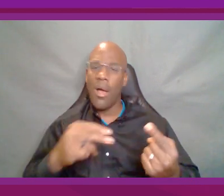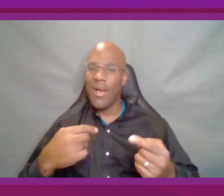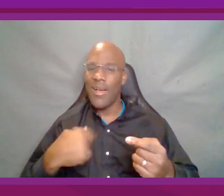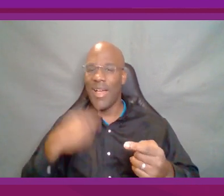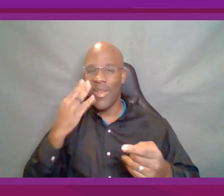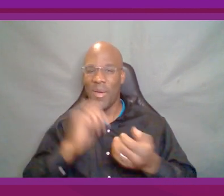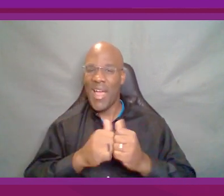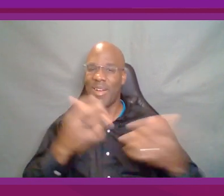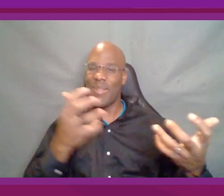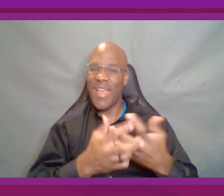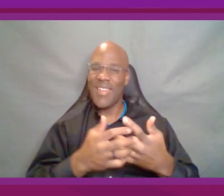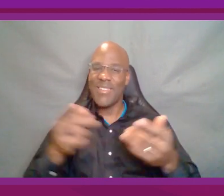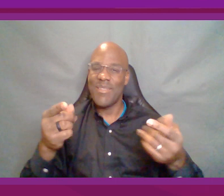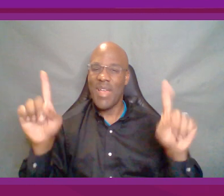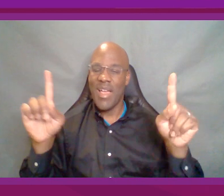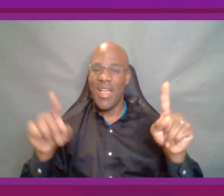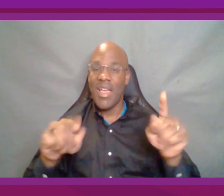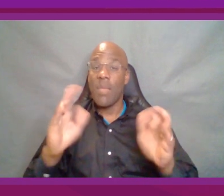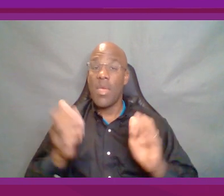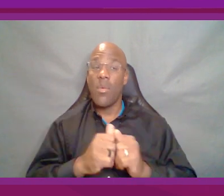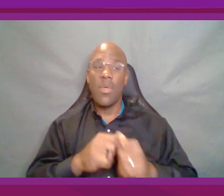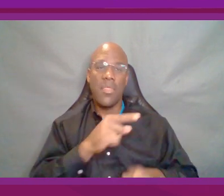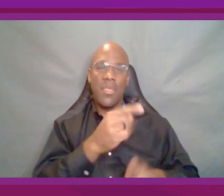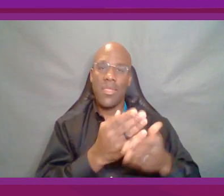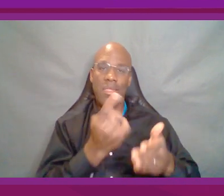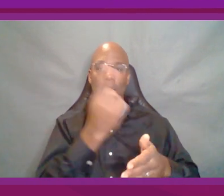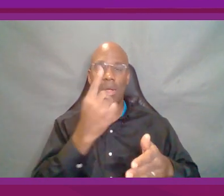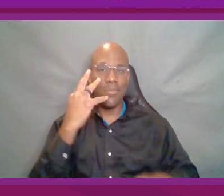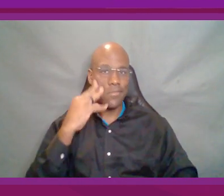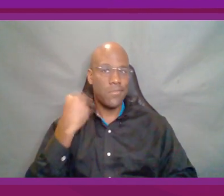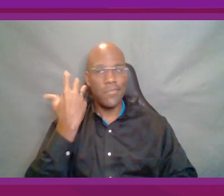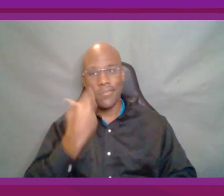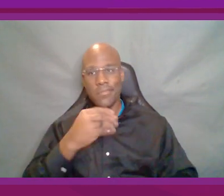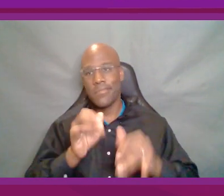a person who's been doing it a while and they're like this is what the job takes, right. What is your